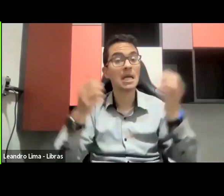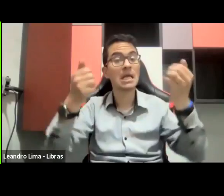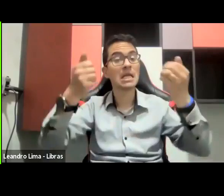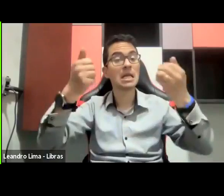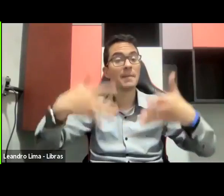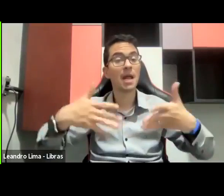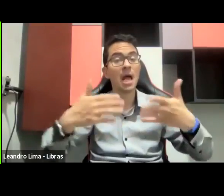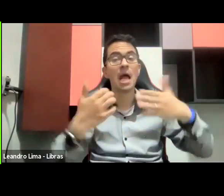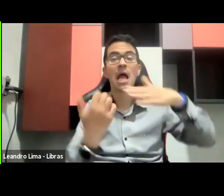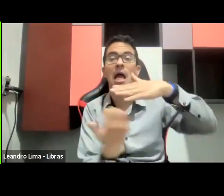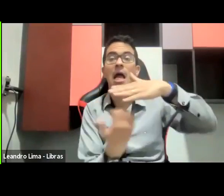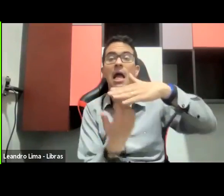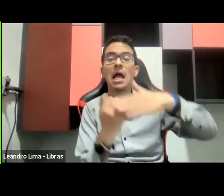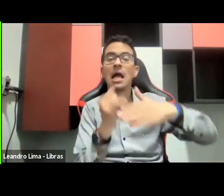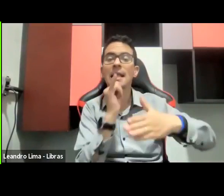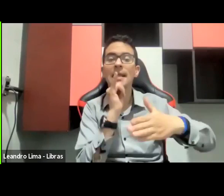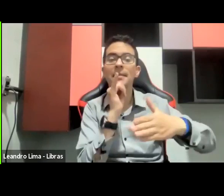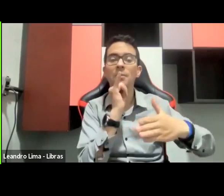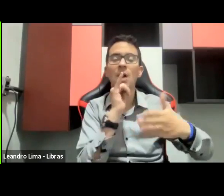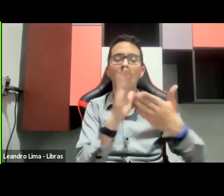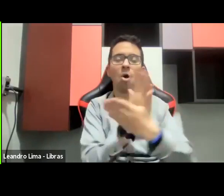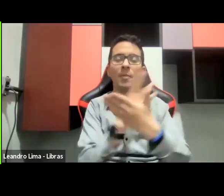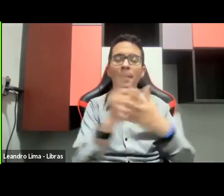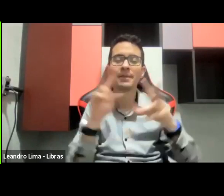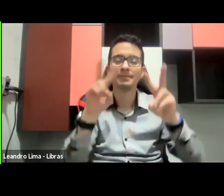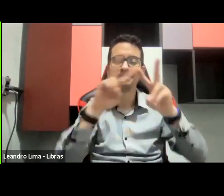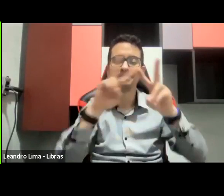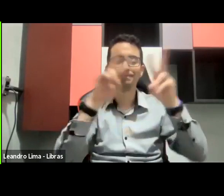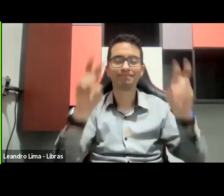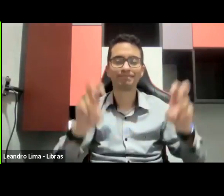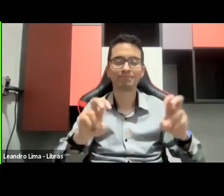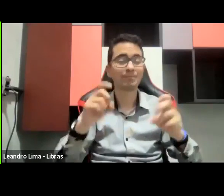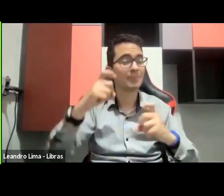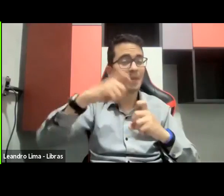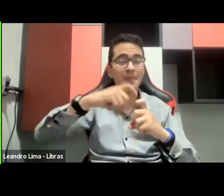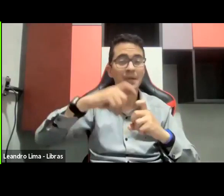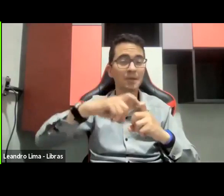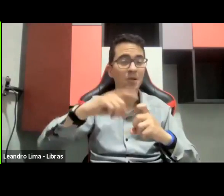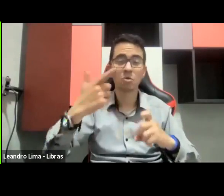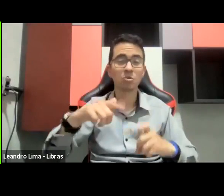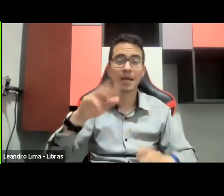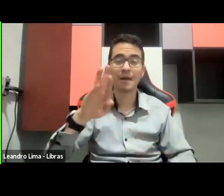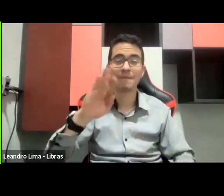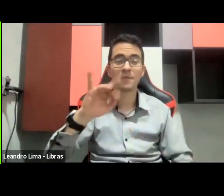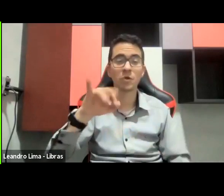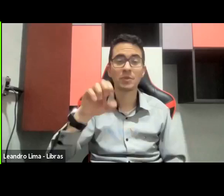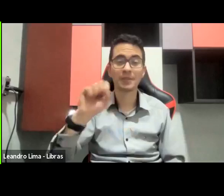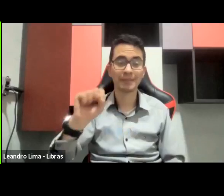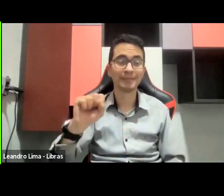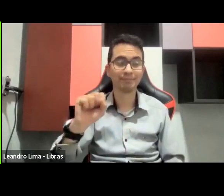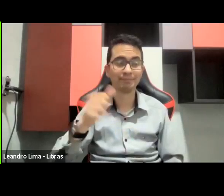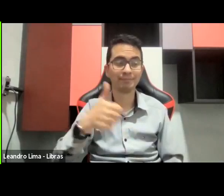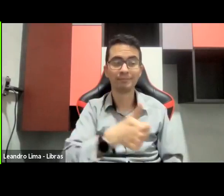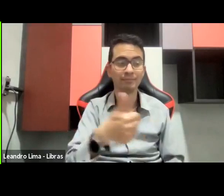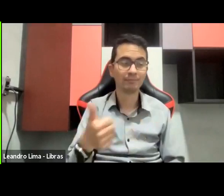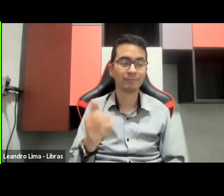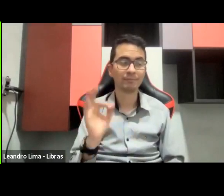, we had expressed this we had expressed this title. f this this kind of. of more normal